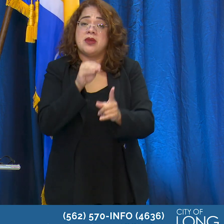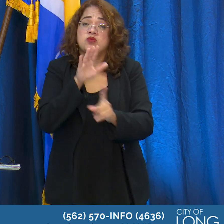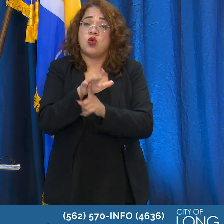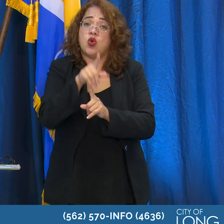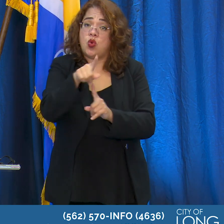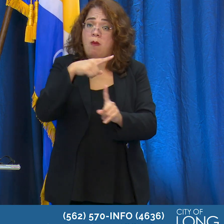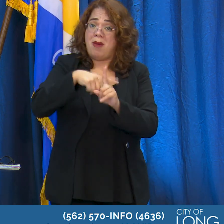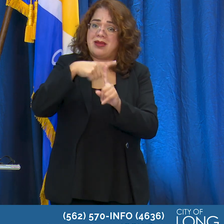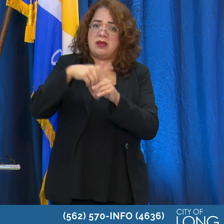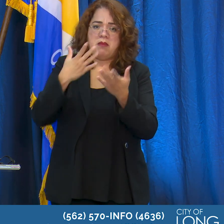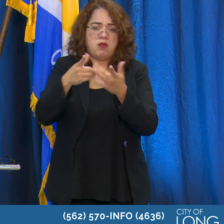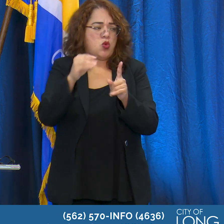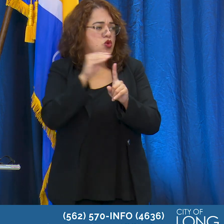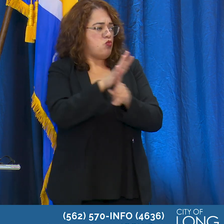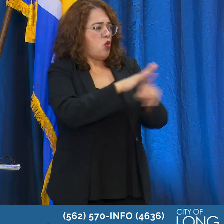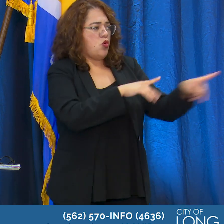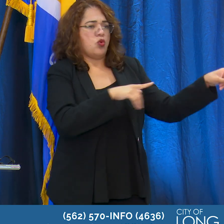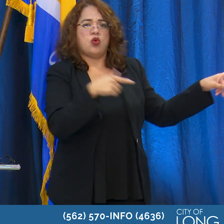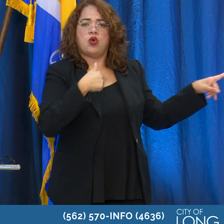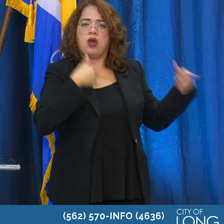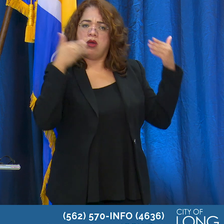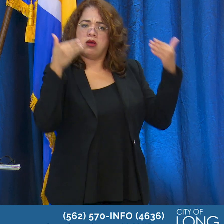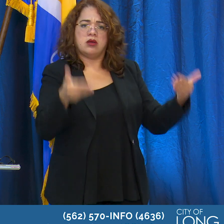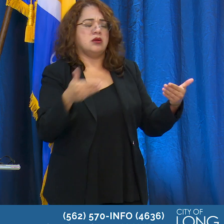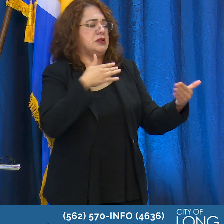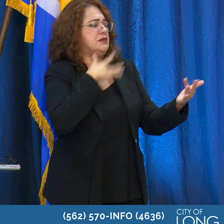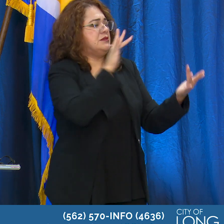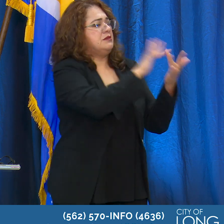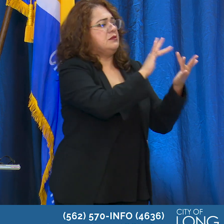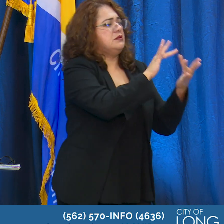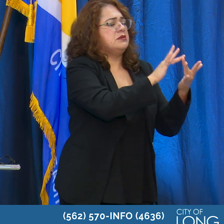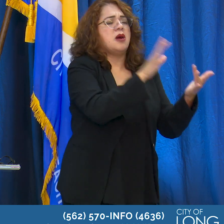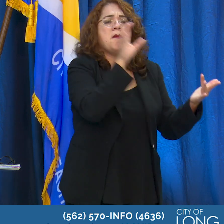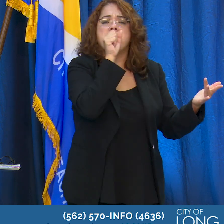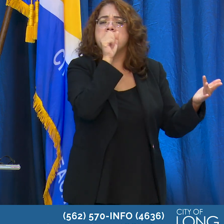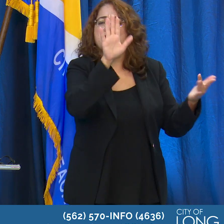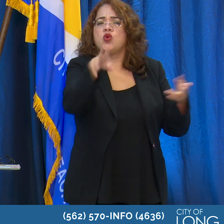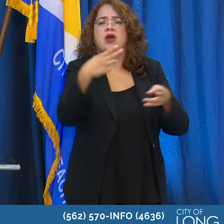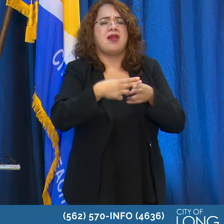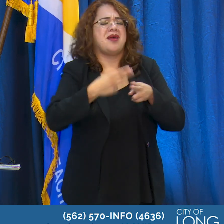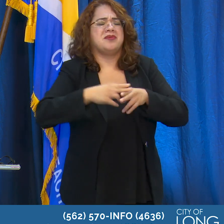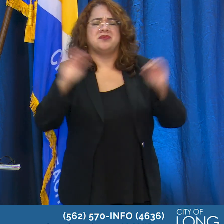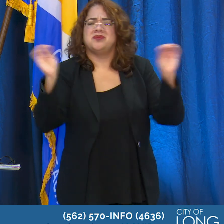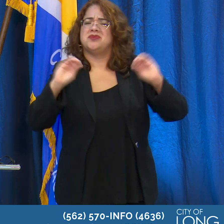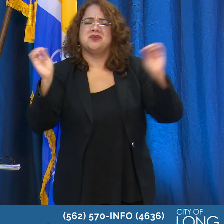to let them know what to do in case they're at a high risk exposure with you and then we can support them in their